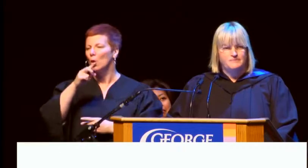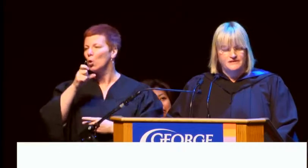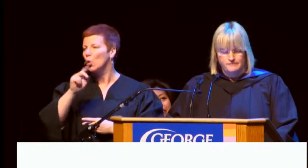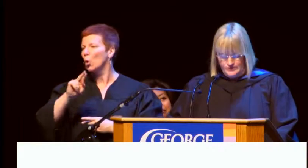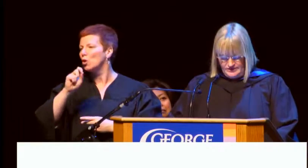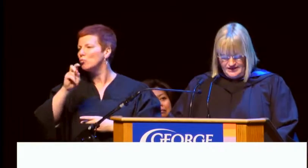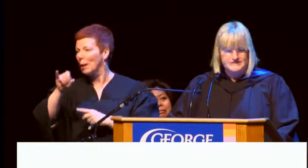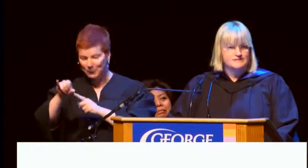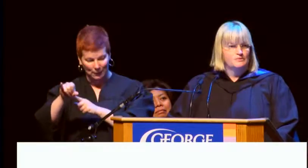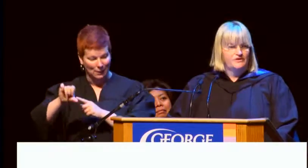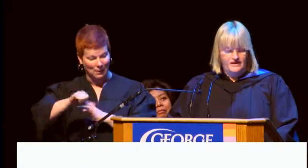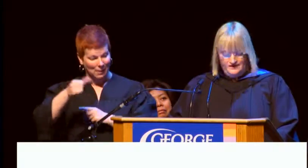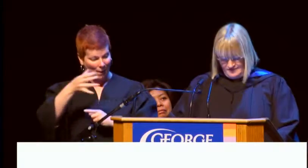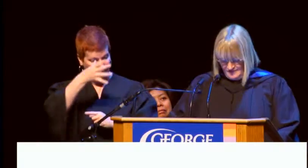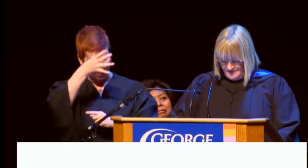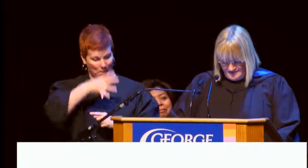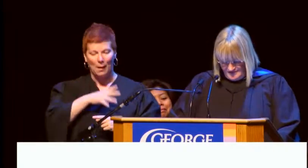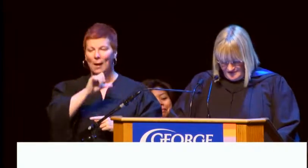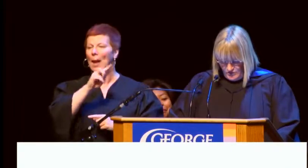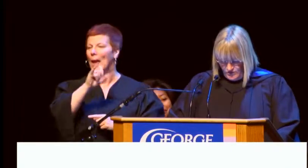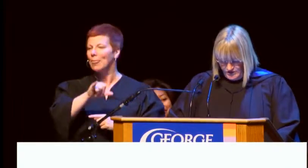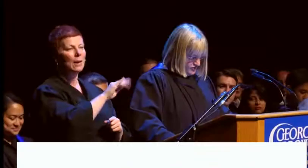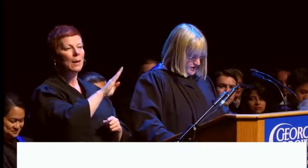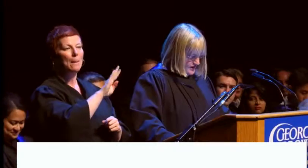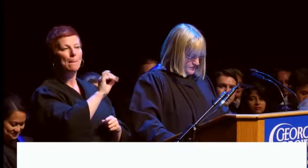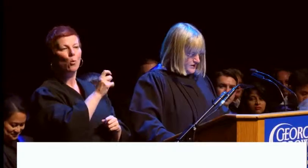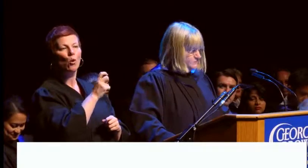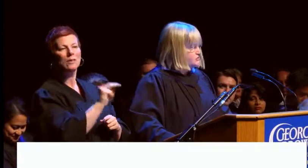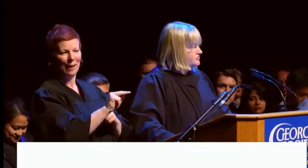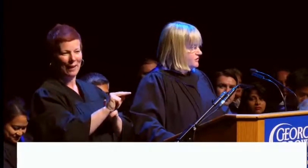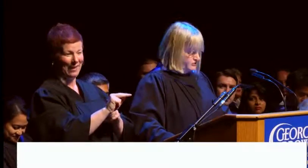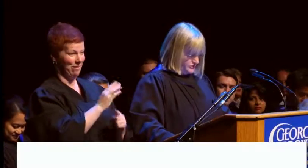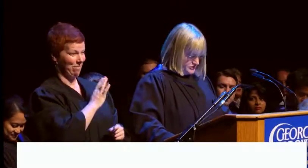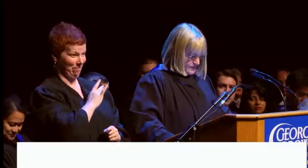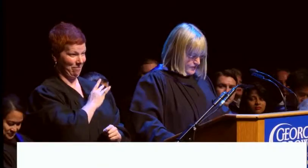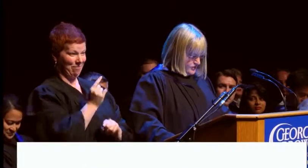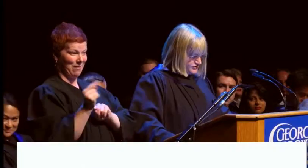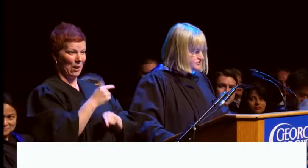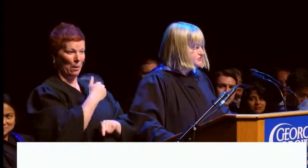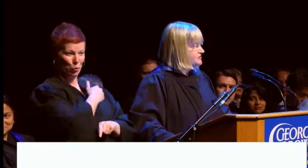OF OFF-SITE INTERVIEW EVENTS. FERAN ADRIA OF ELBULLI FAME, RENE REDZEPI FROM NOMA IN COPENHAGEN AND GORDON RAMSAY